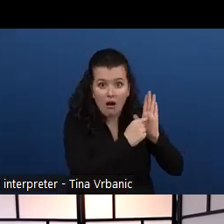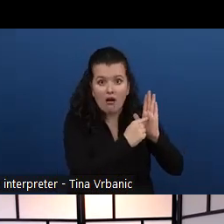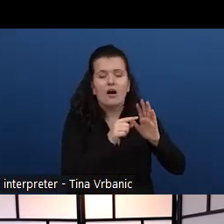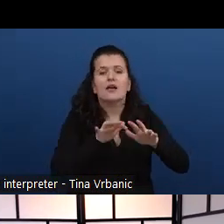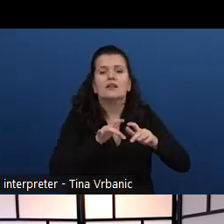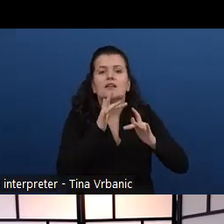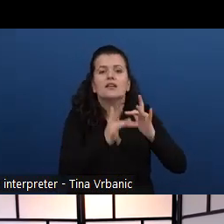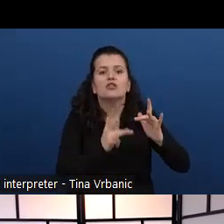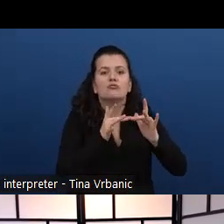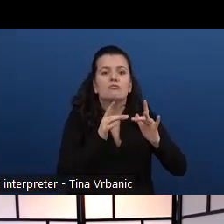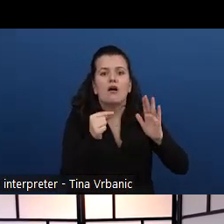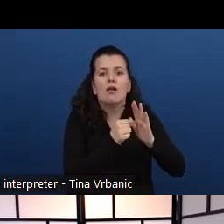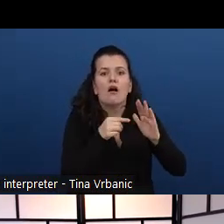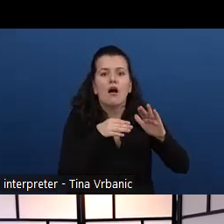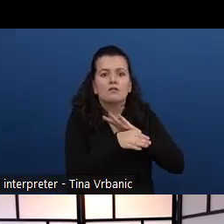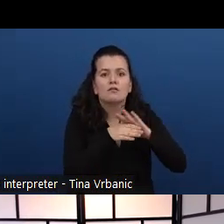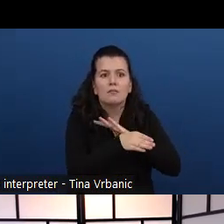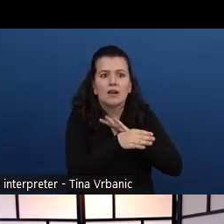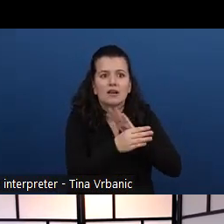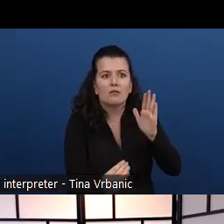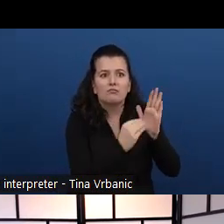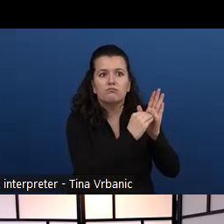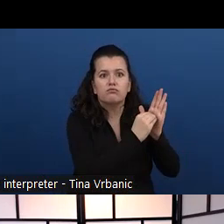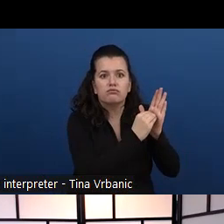We had the law in 2005.